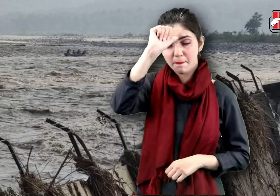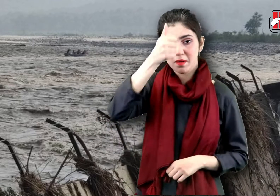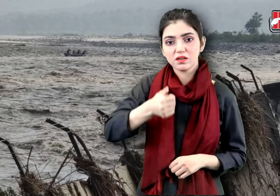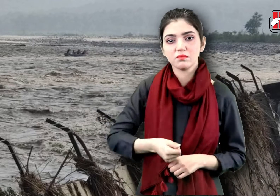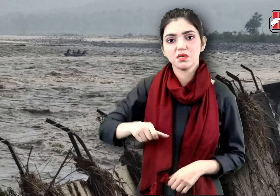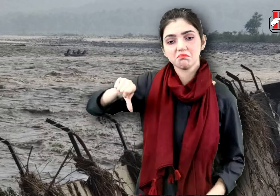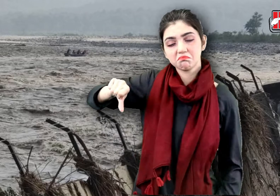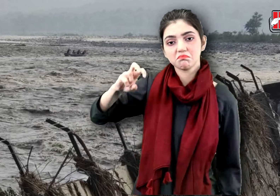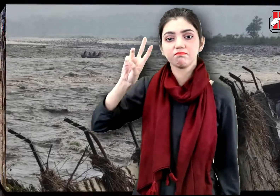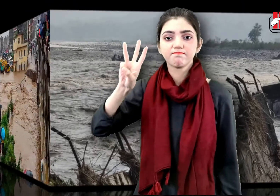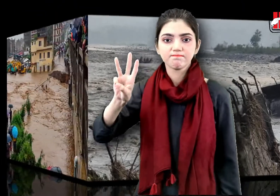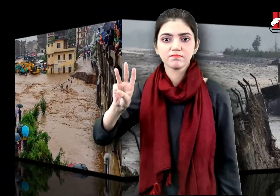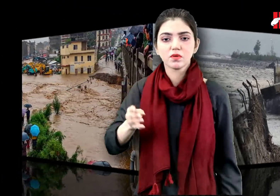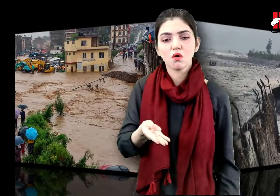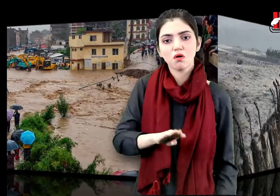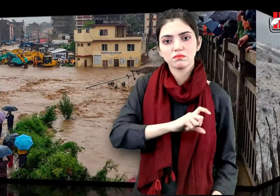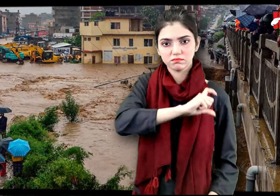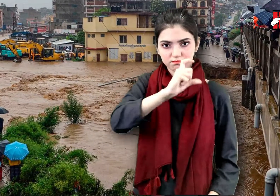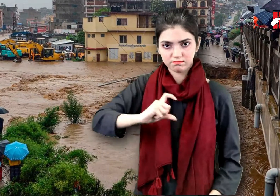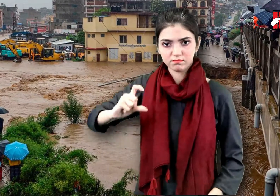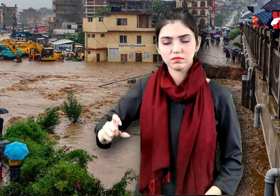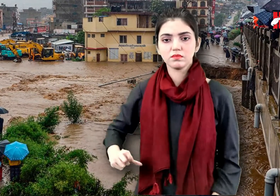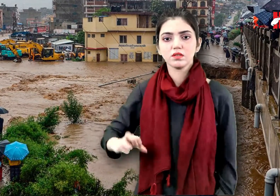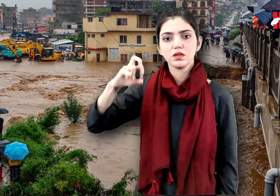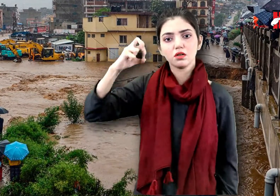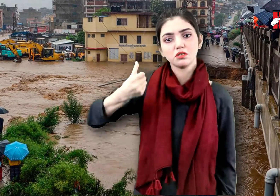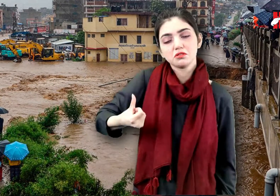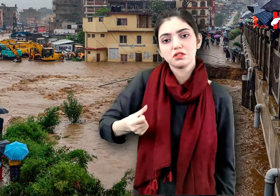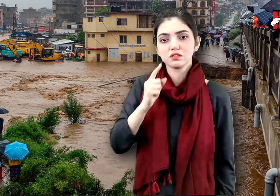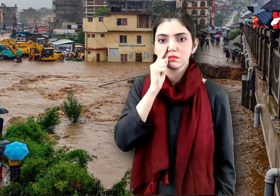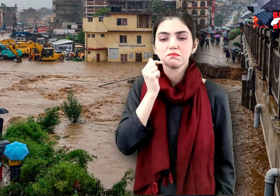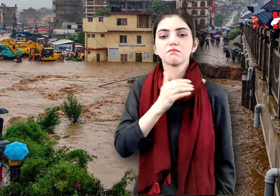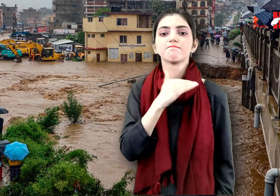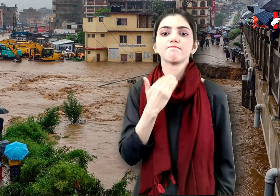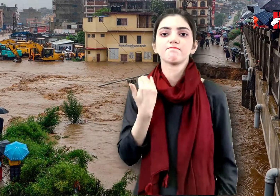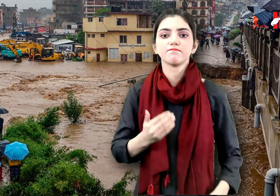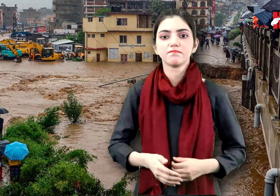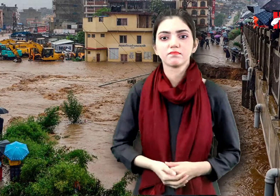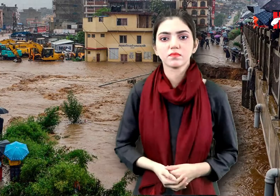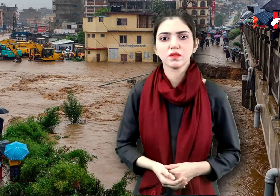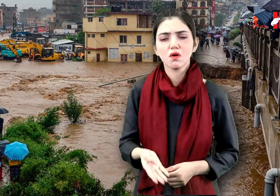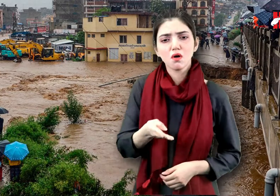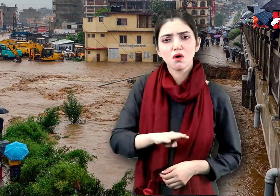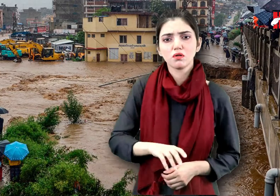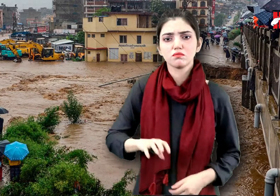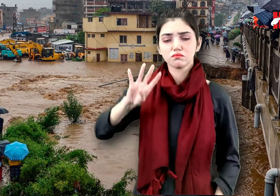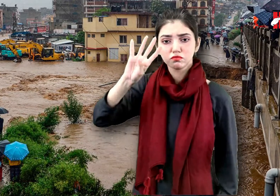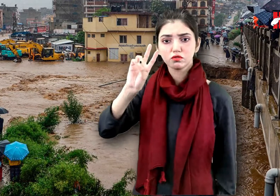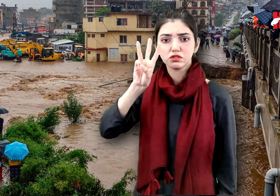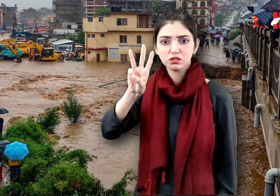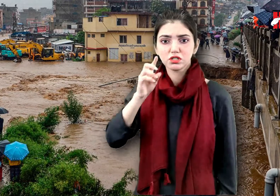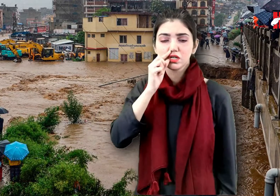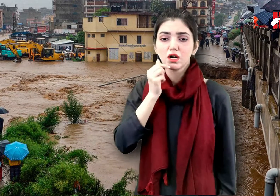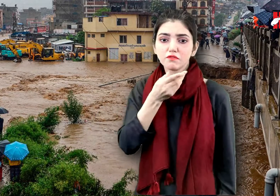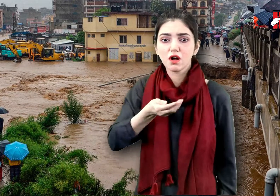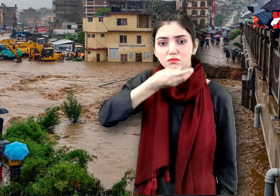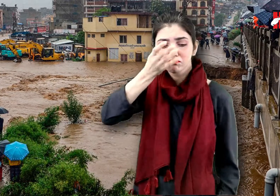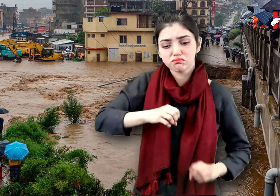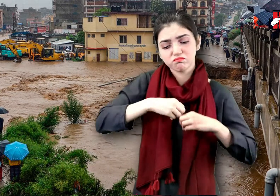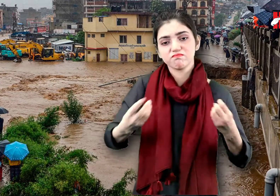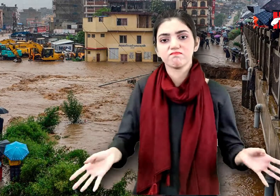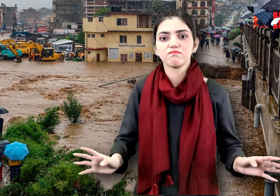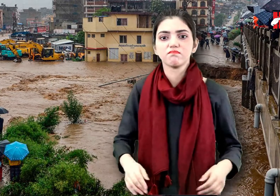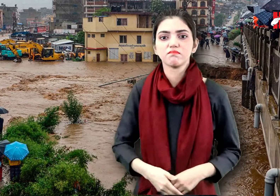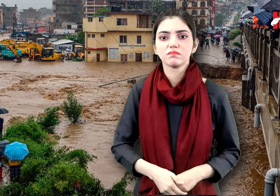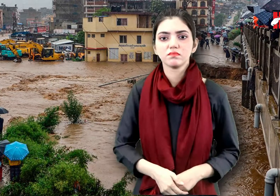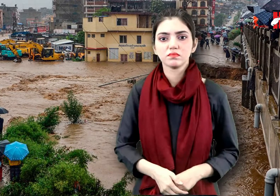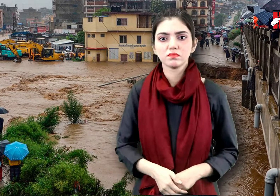93 in India, 88 people were killed in Nepal, and 43 have missed.